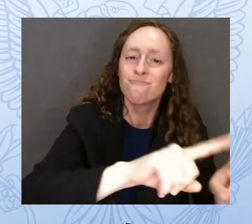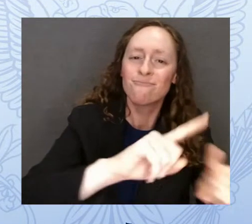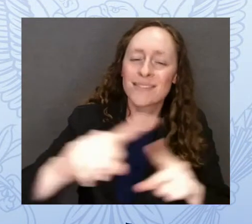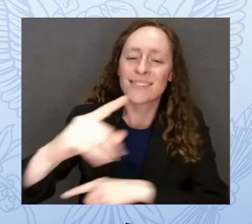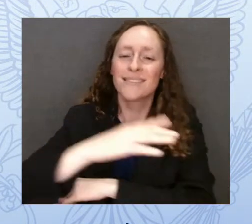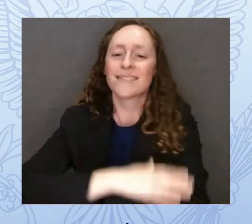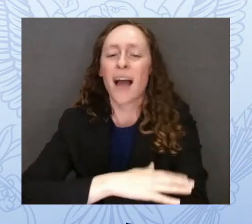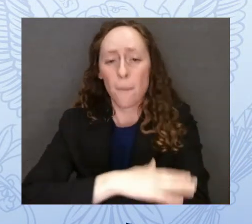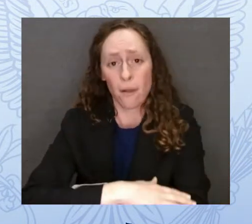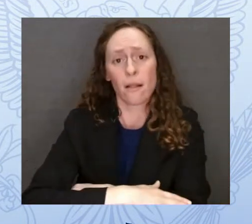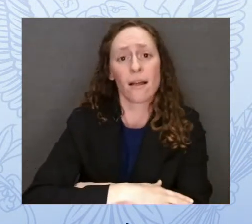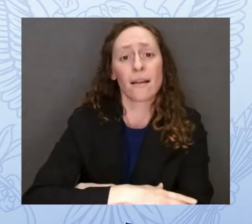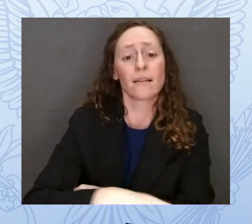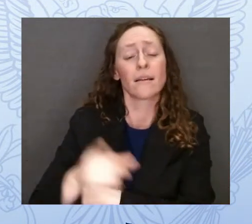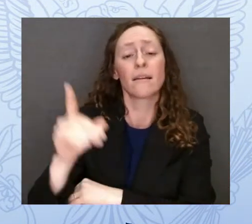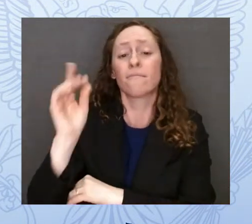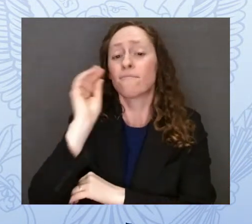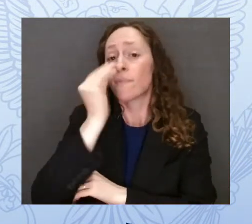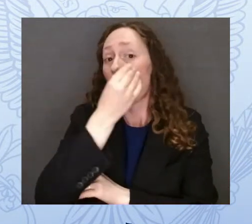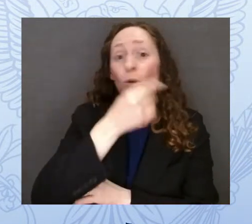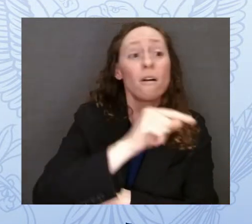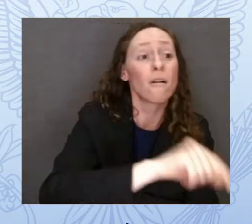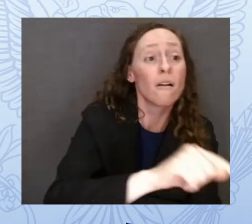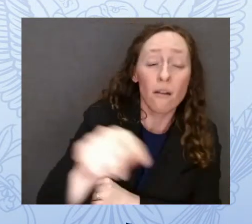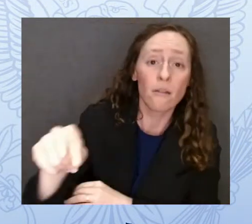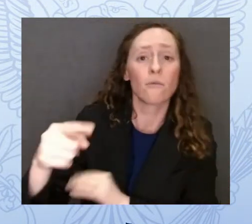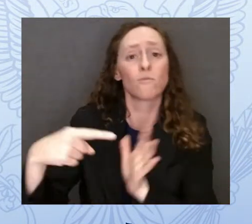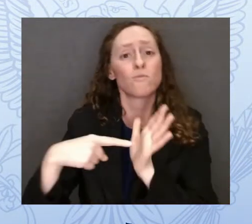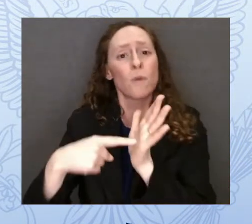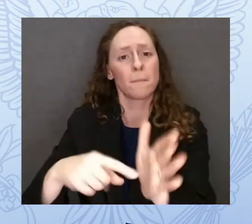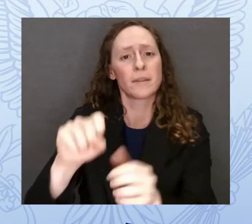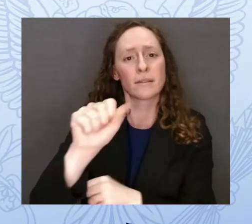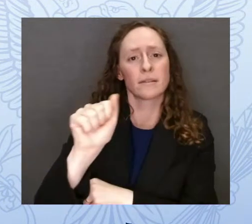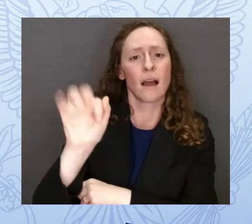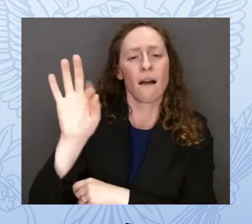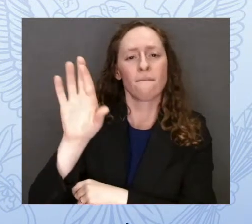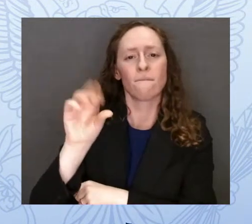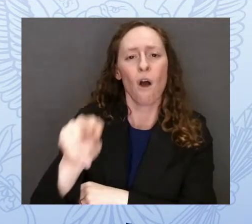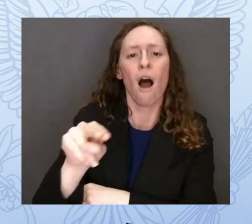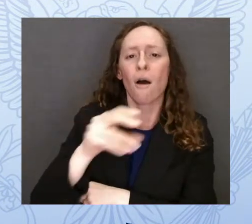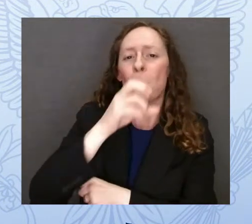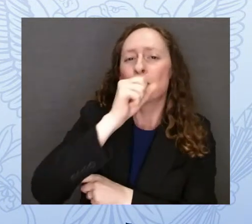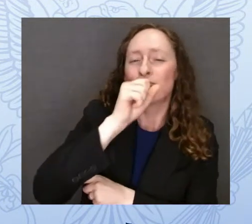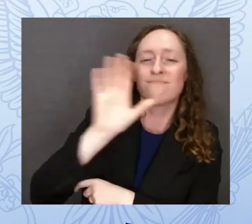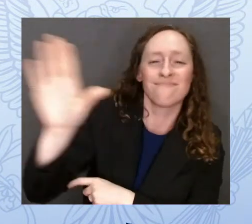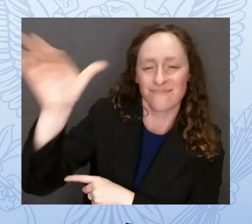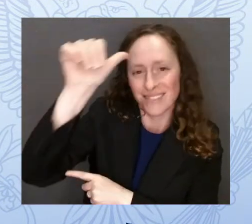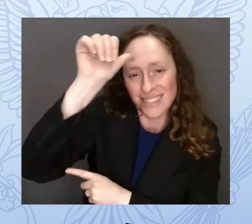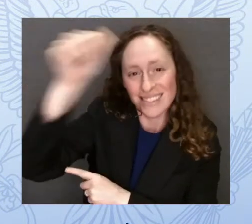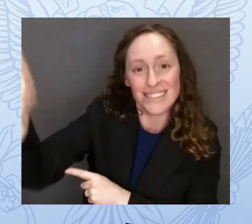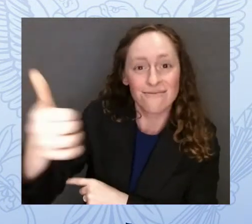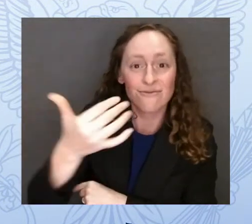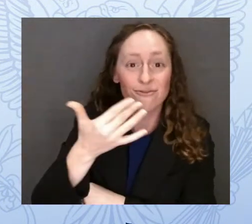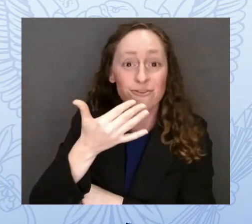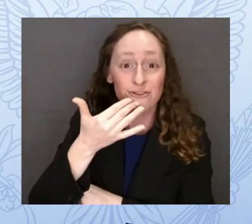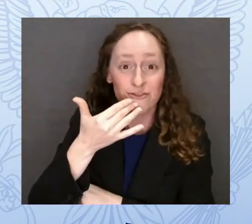As leaders have done at state dinners for decades here at the White House, the President and the Prime Minister